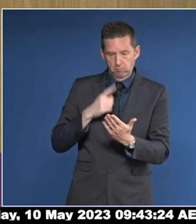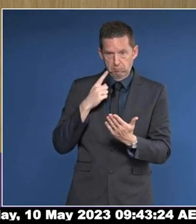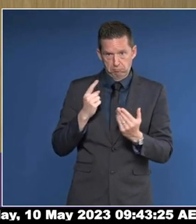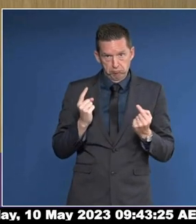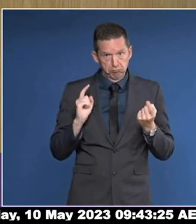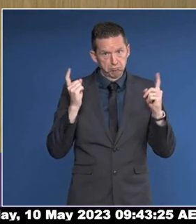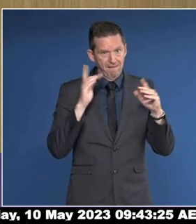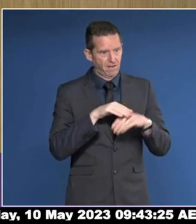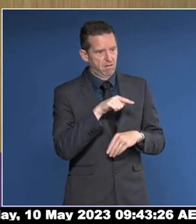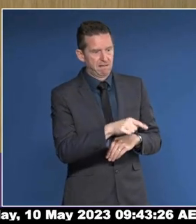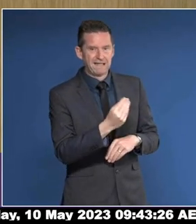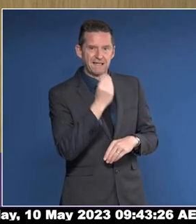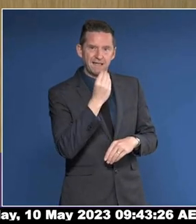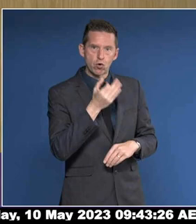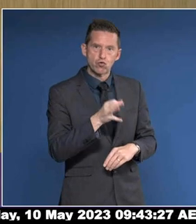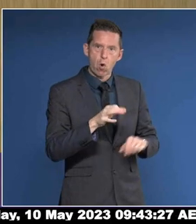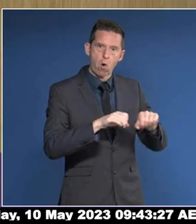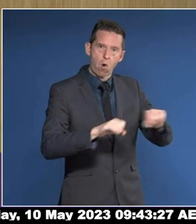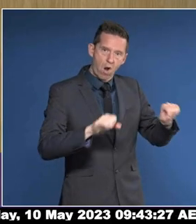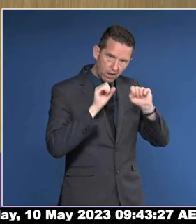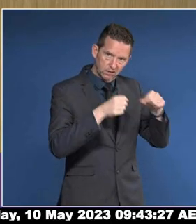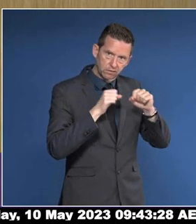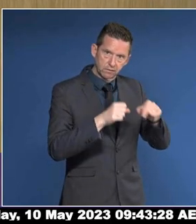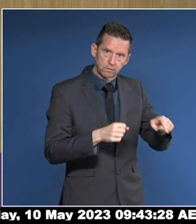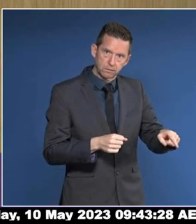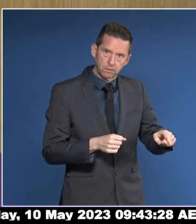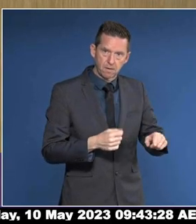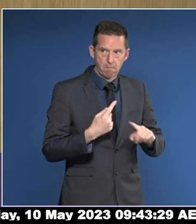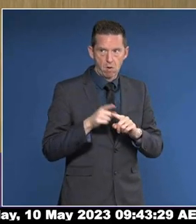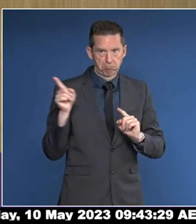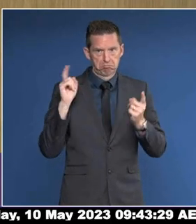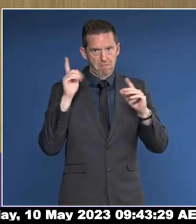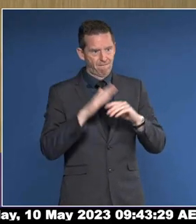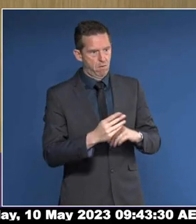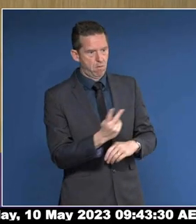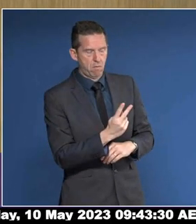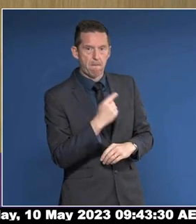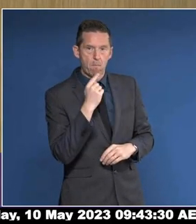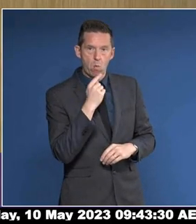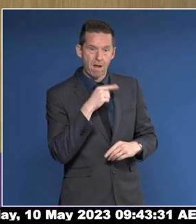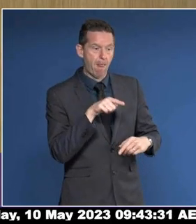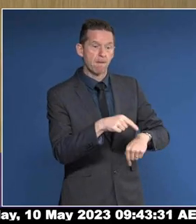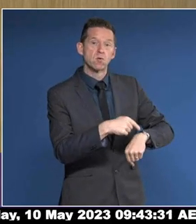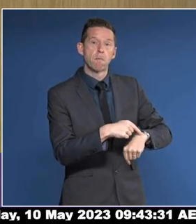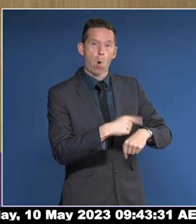situation for both the boys, as you say, one being an adult at that time, recommending